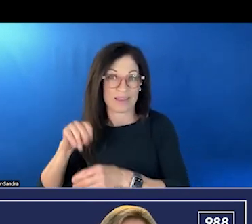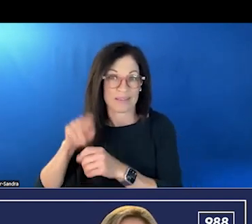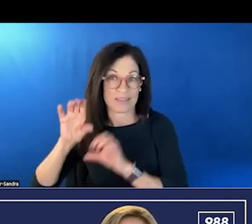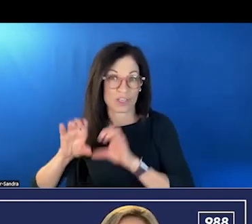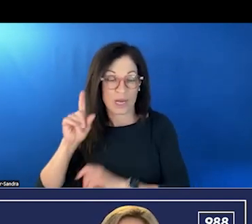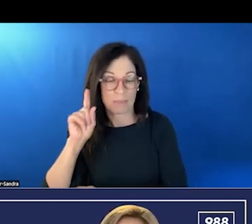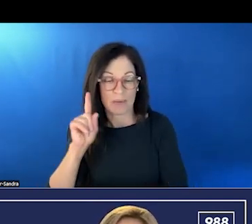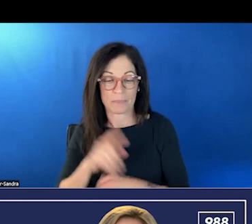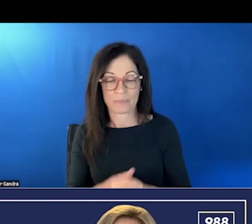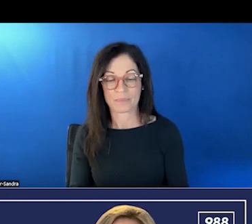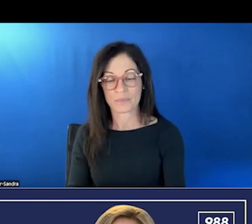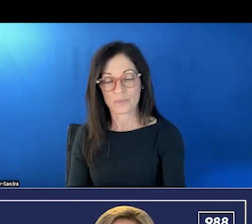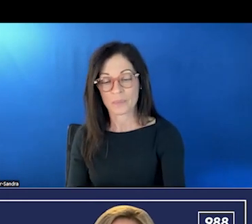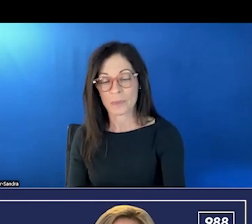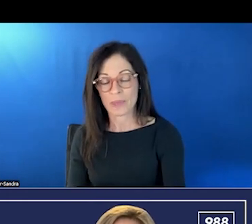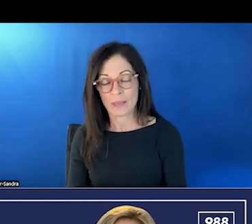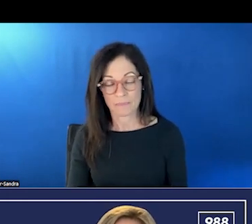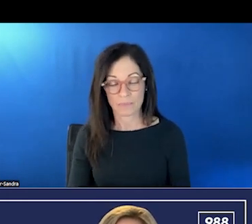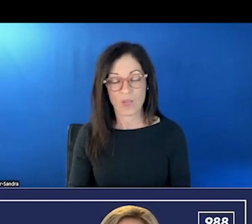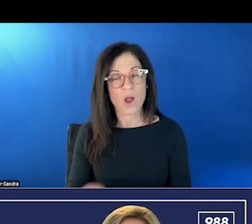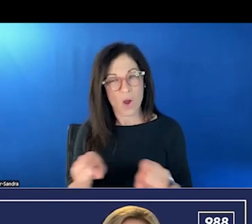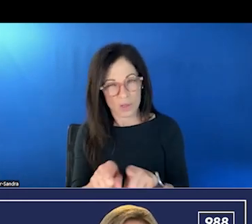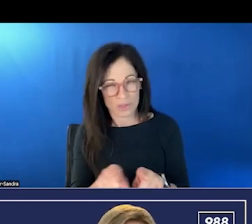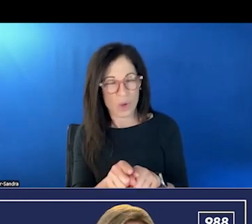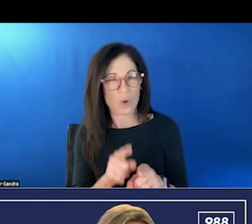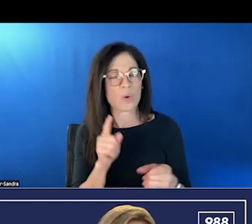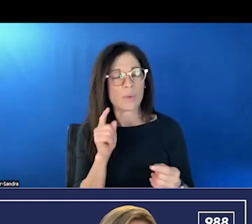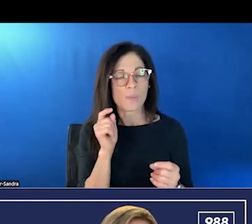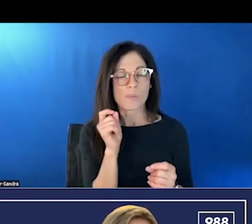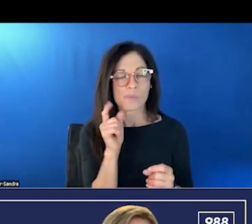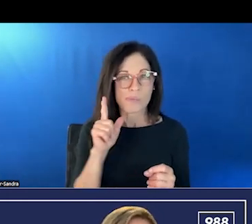I THINK THERE IS A LINK ON THE CRISIS JAM SITE IF YOU DON'T GET IT FROM THE CHAT.